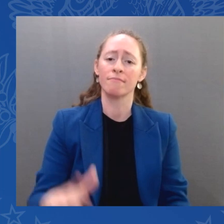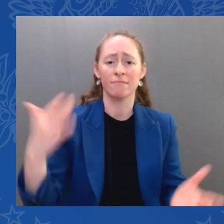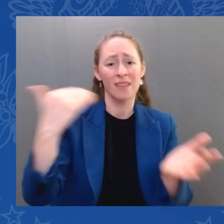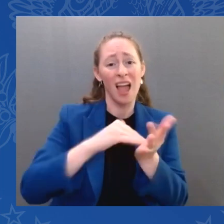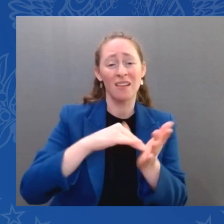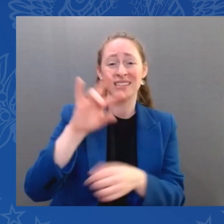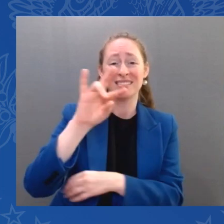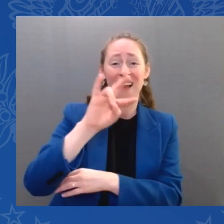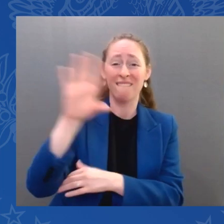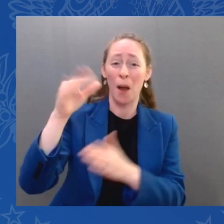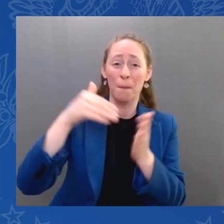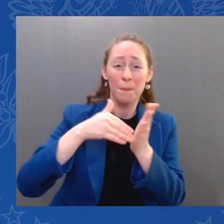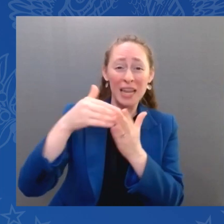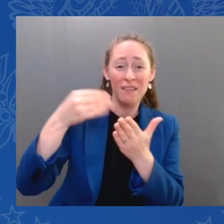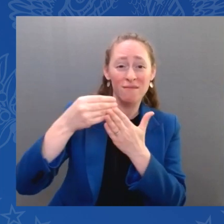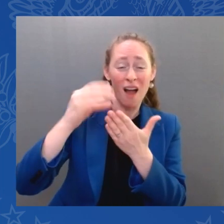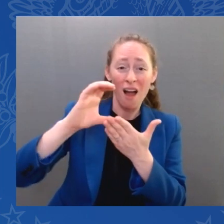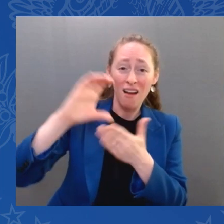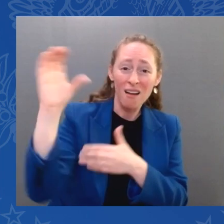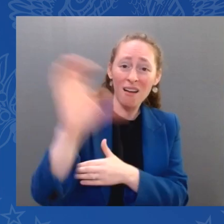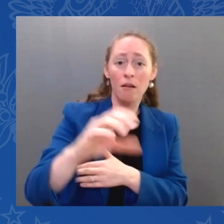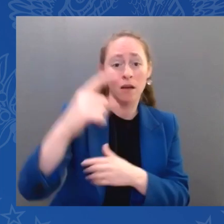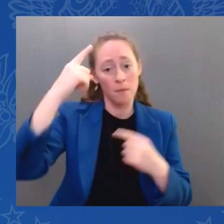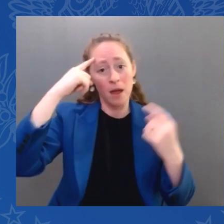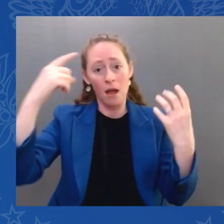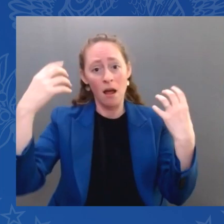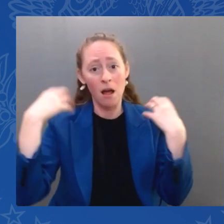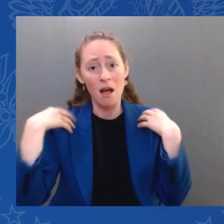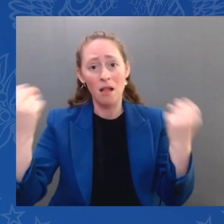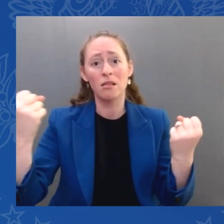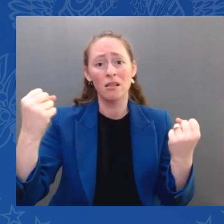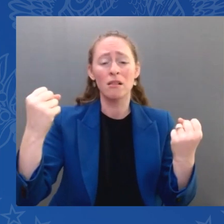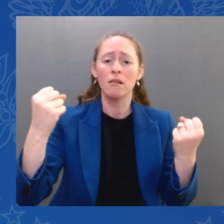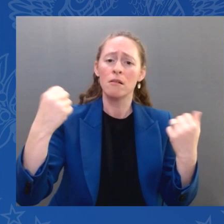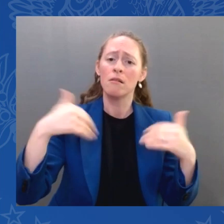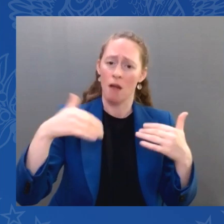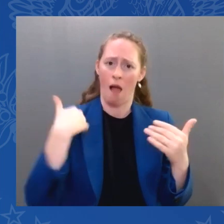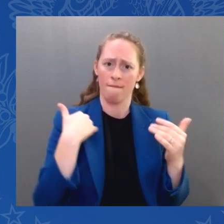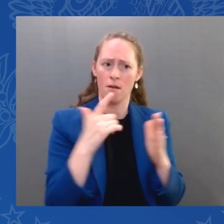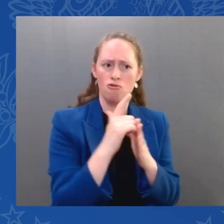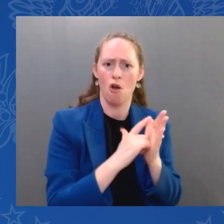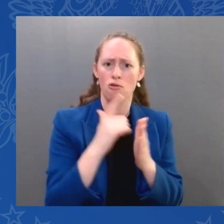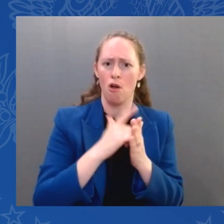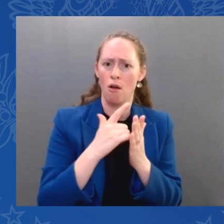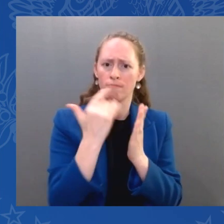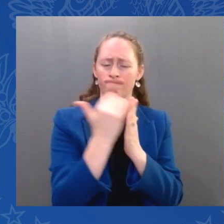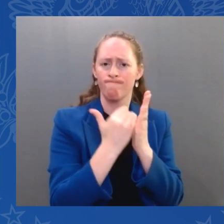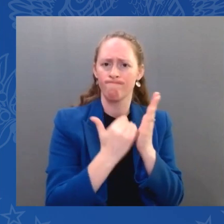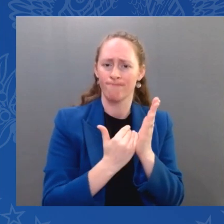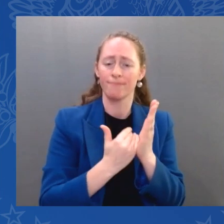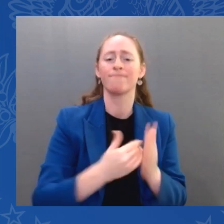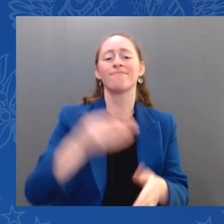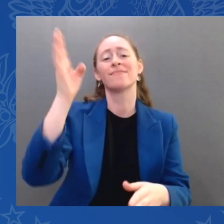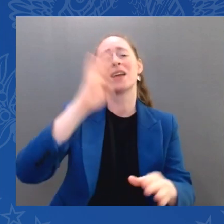May God bless all of us with the strength to finish the work left undone and -- on behalf of the lives we've lost